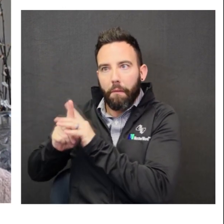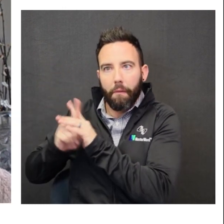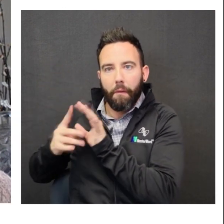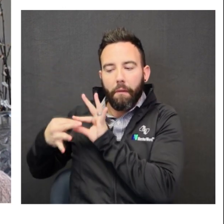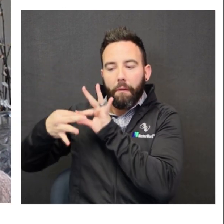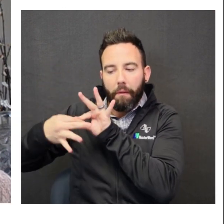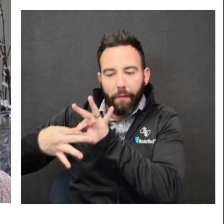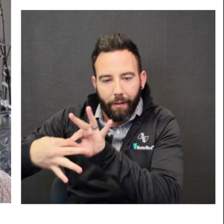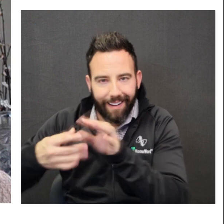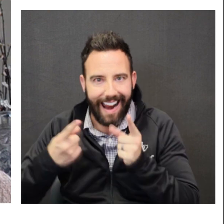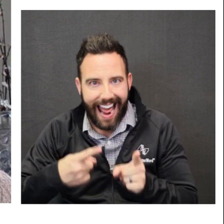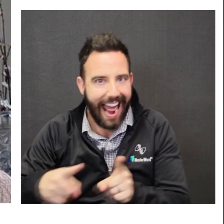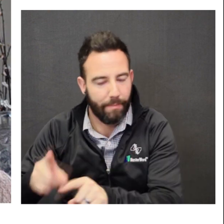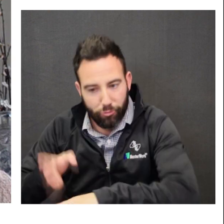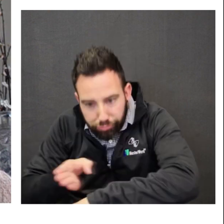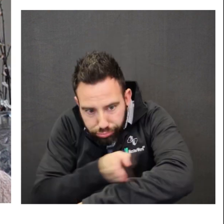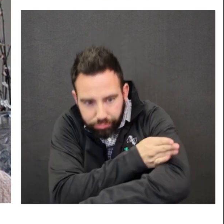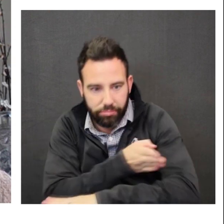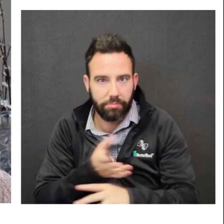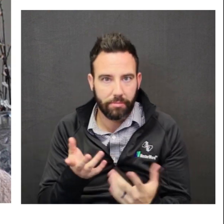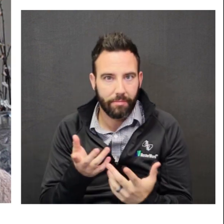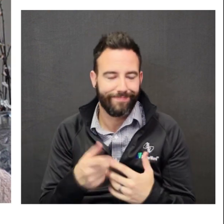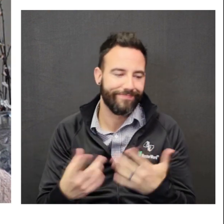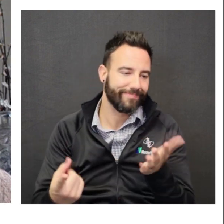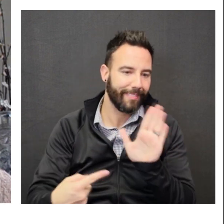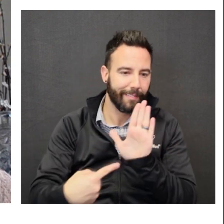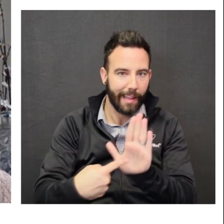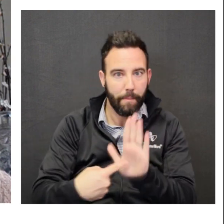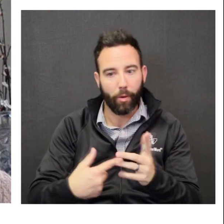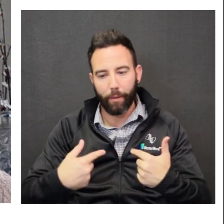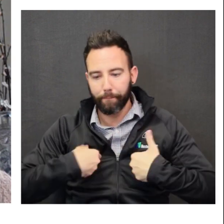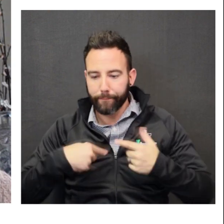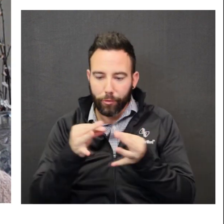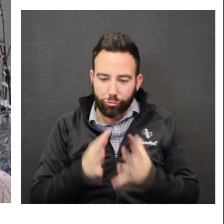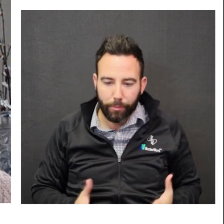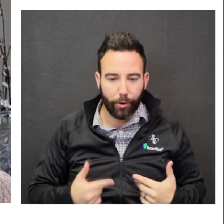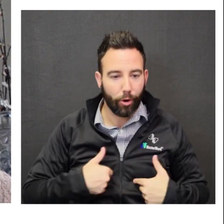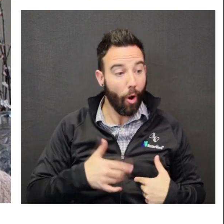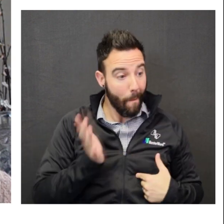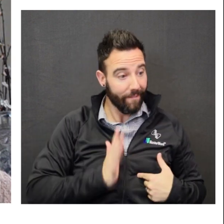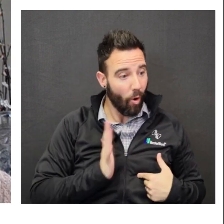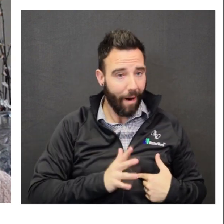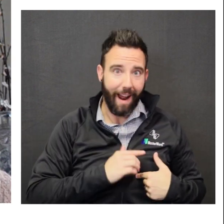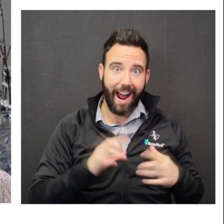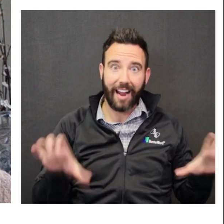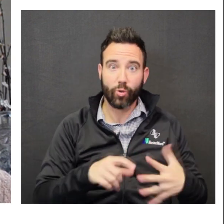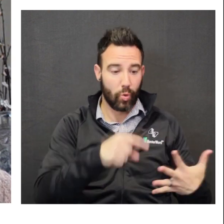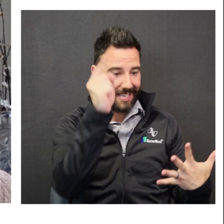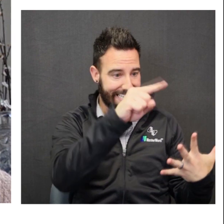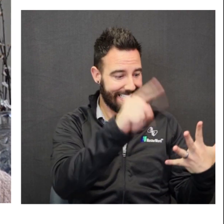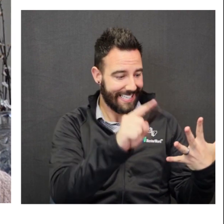natural for us to want things to go back, okay, I had this set up this way, I used to work this way. It worked this way and it’s, and there's